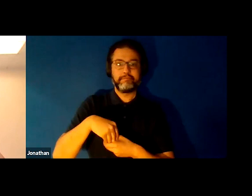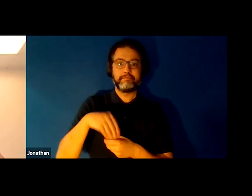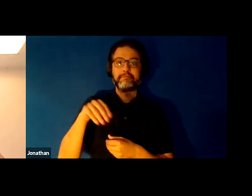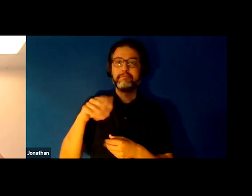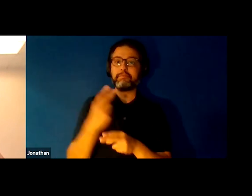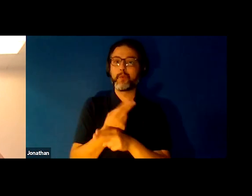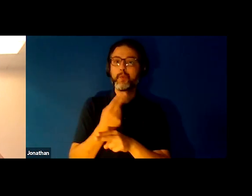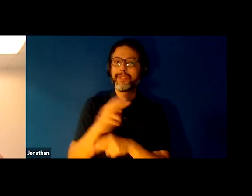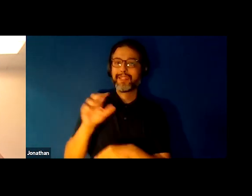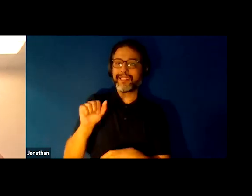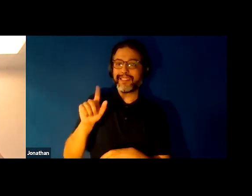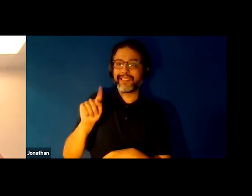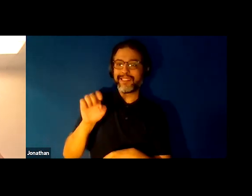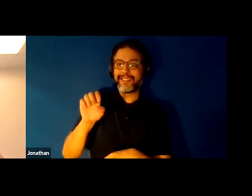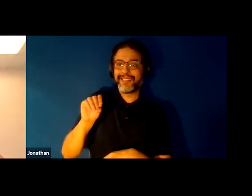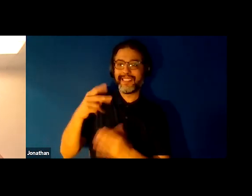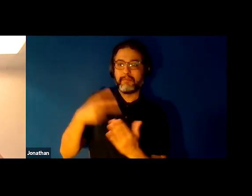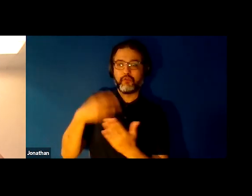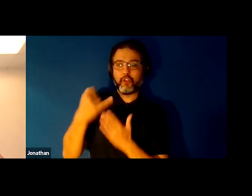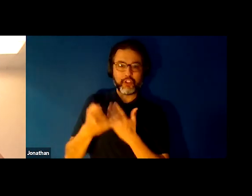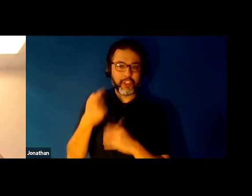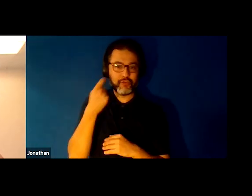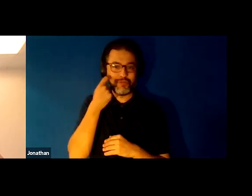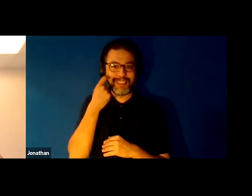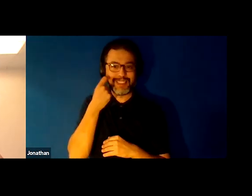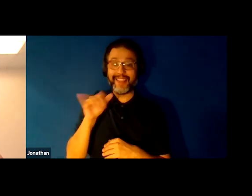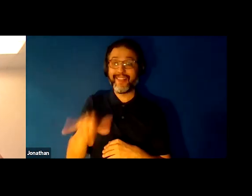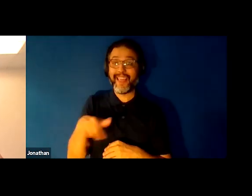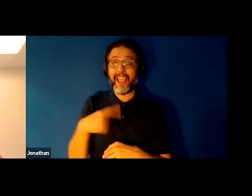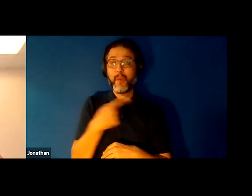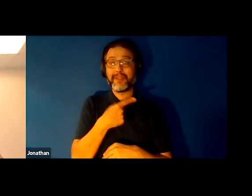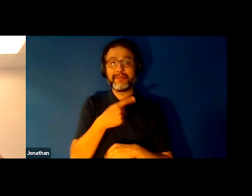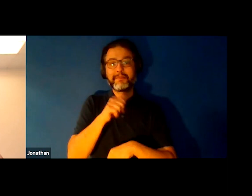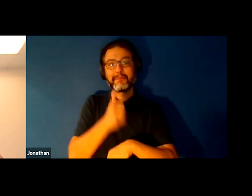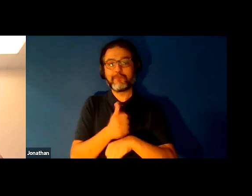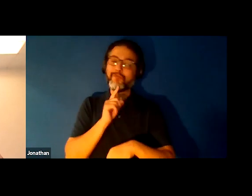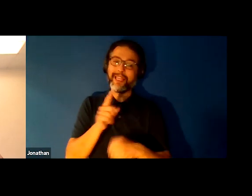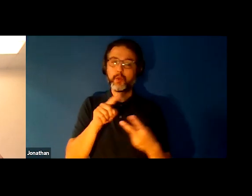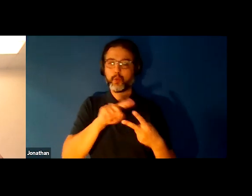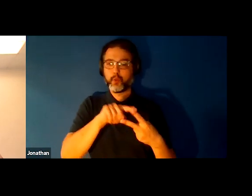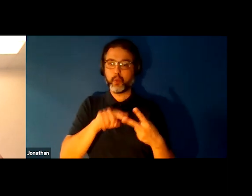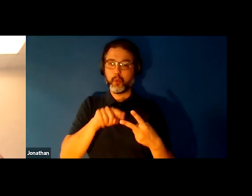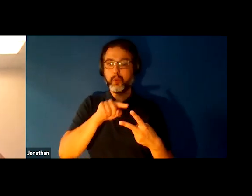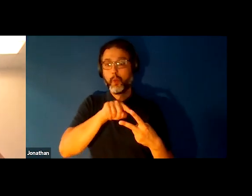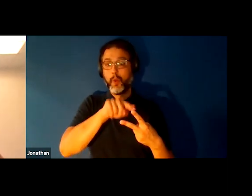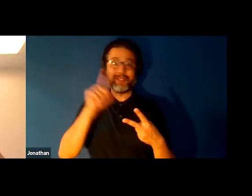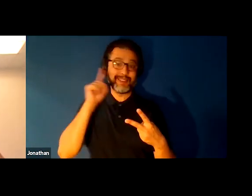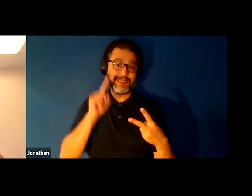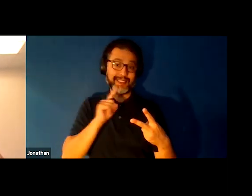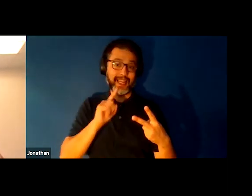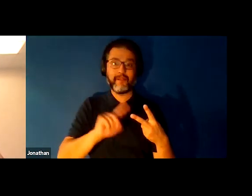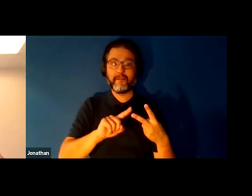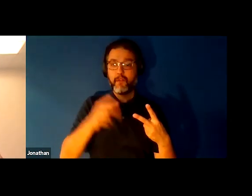The whole study was based upon 2 women, 1 deaf and 1 hard-of-hearing, who were what